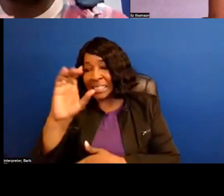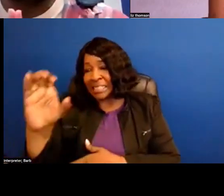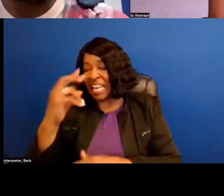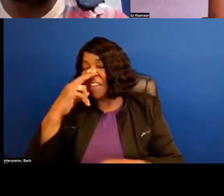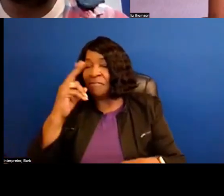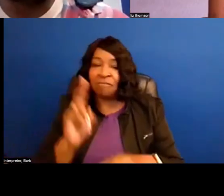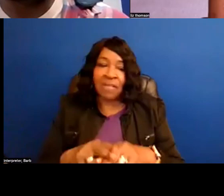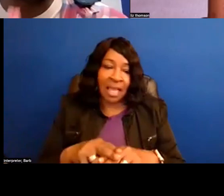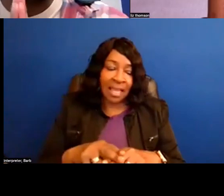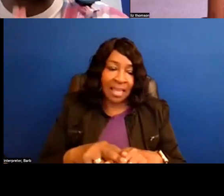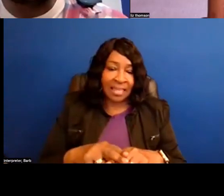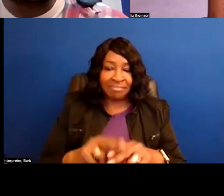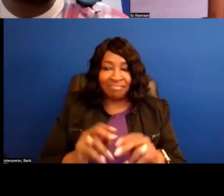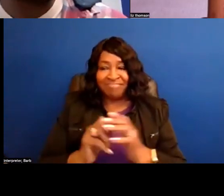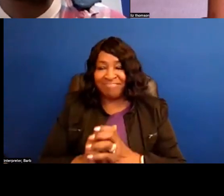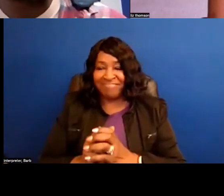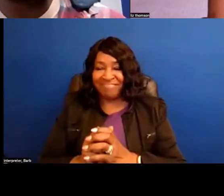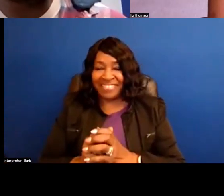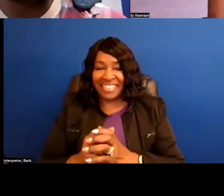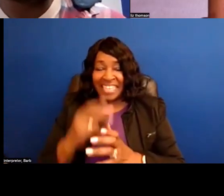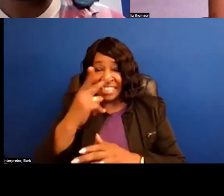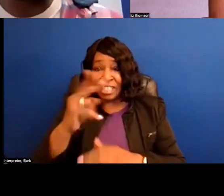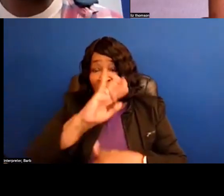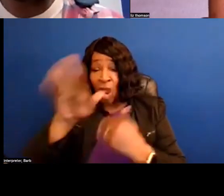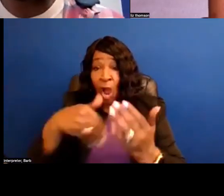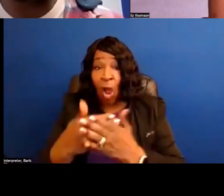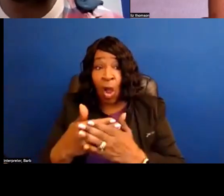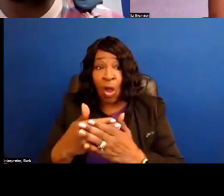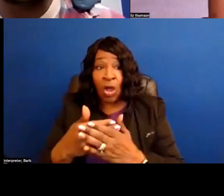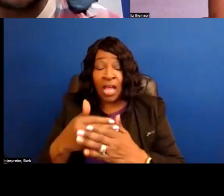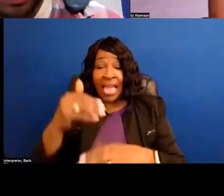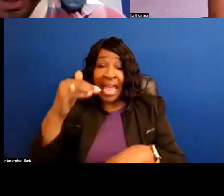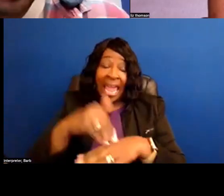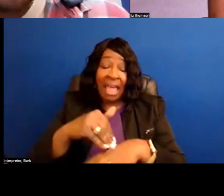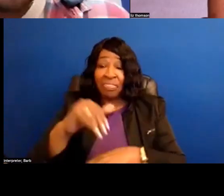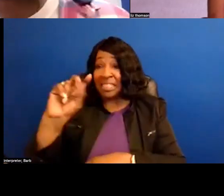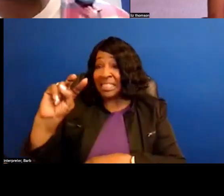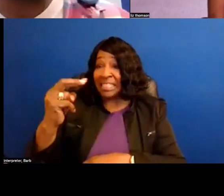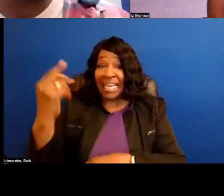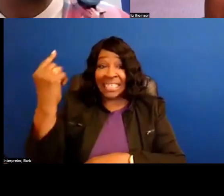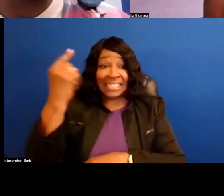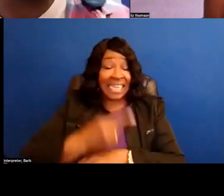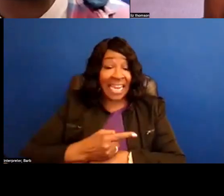All right, we'll see you all at the second day of the DCC Symposium.